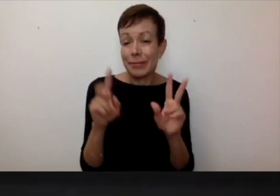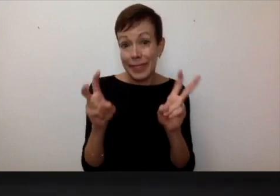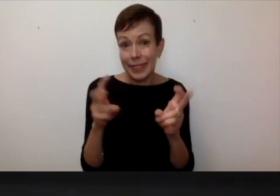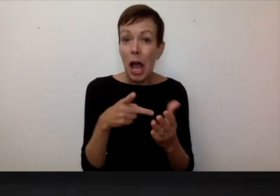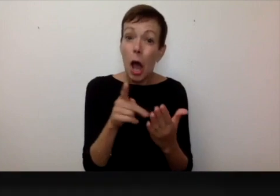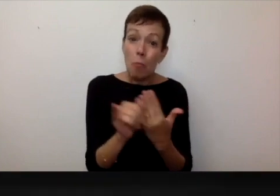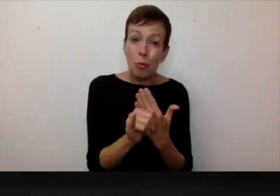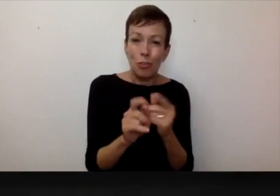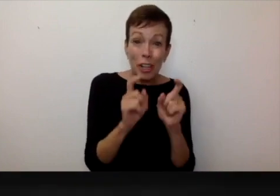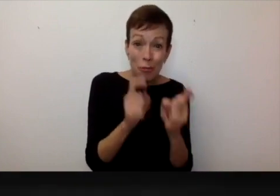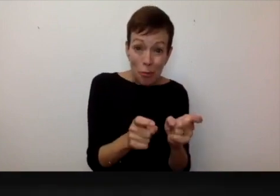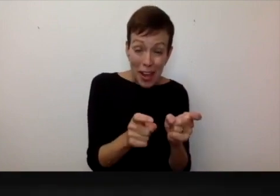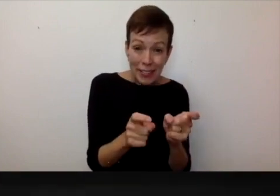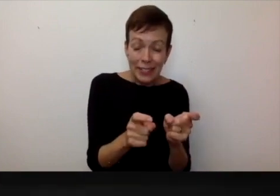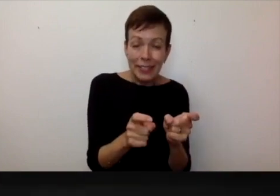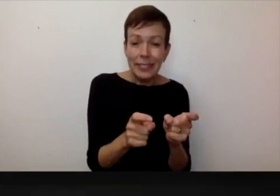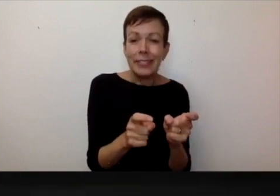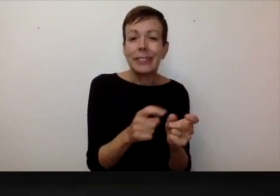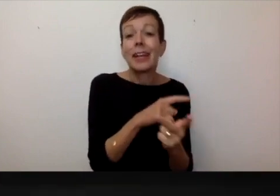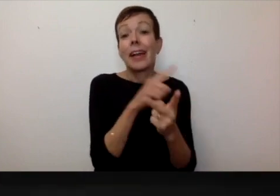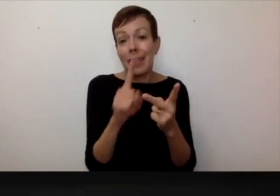um and then we had the the arts grant programs and so